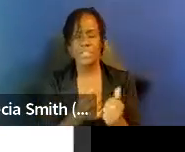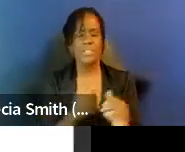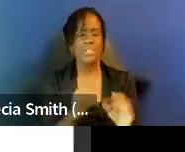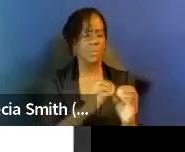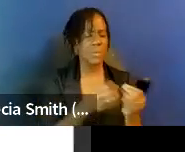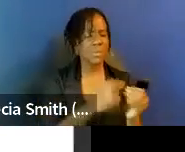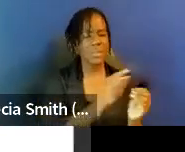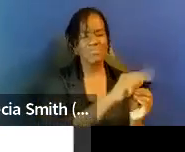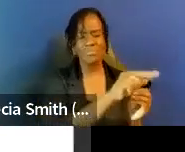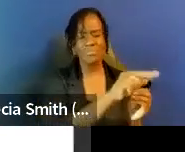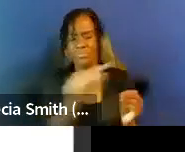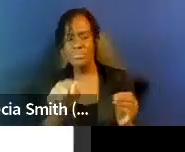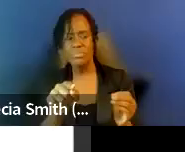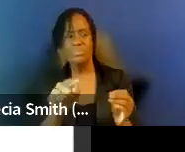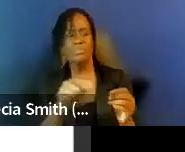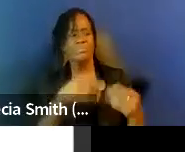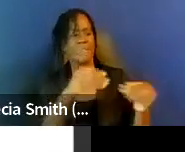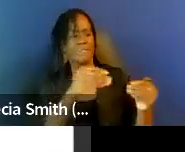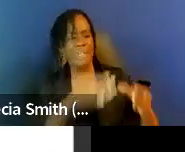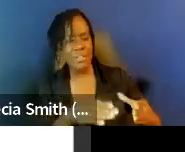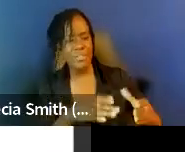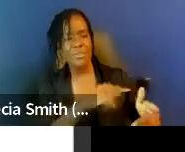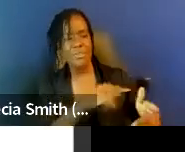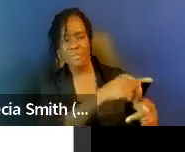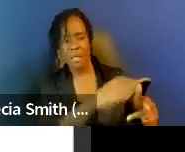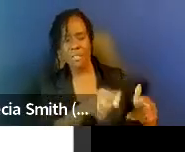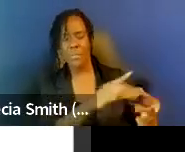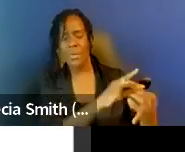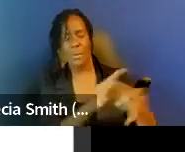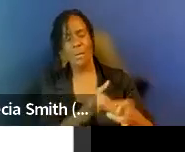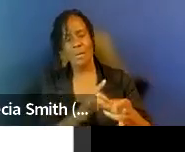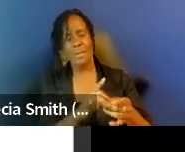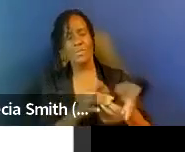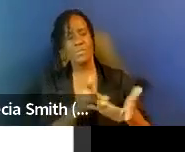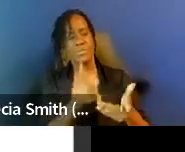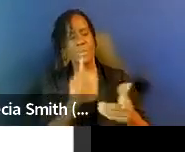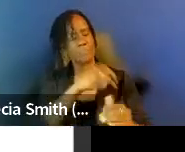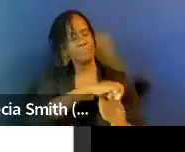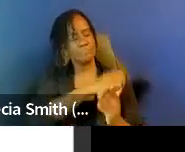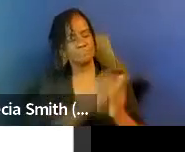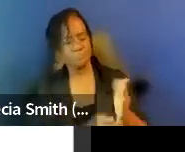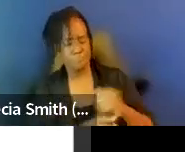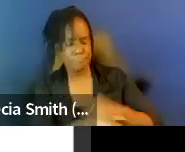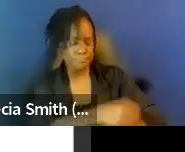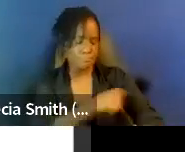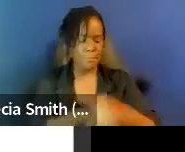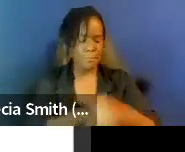broader disability context, certainly since NIH designated